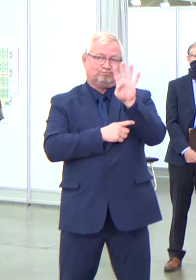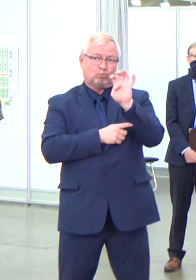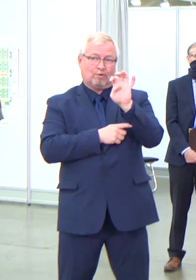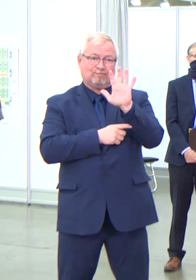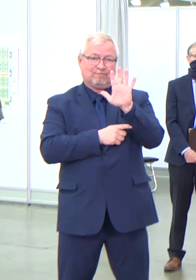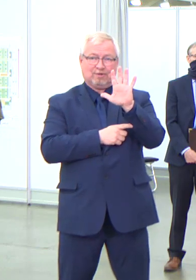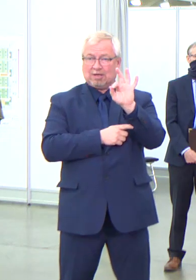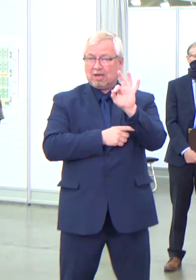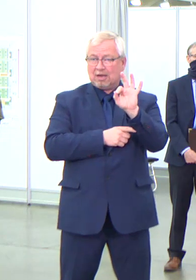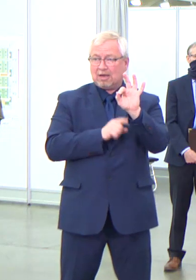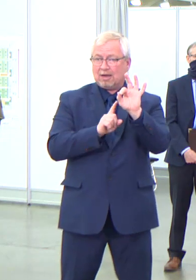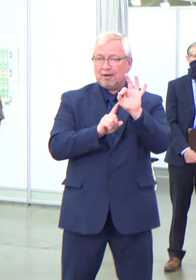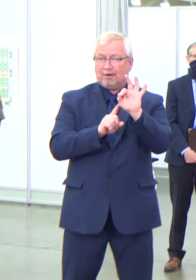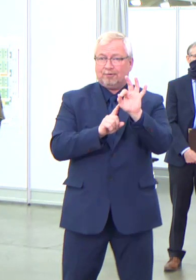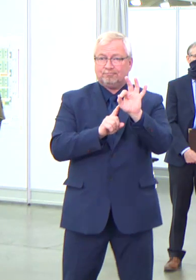here in